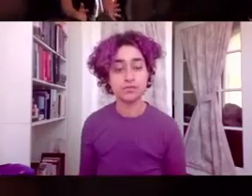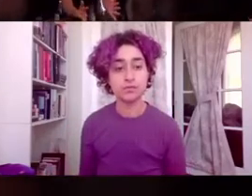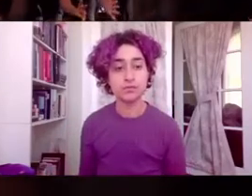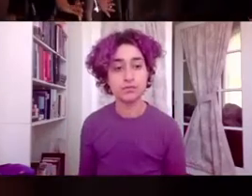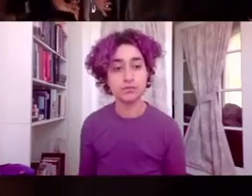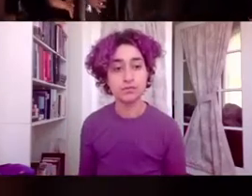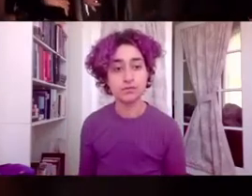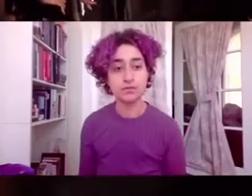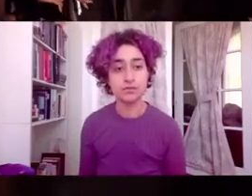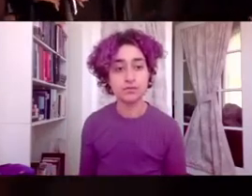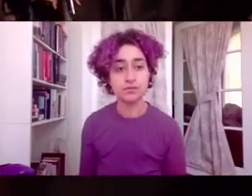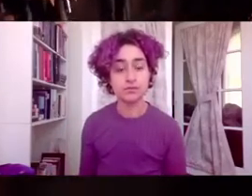Betty Shabazz,